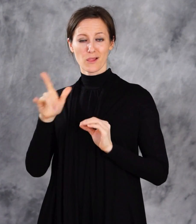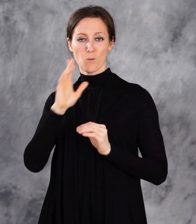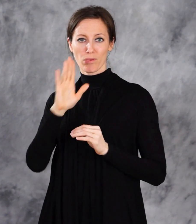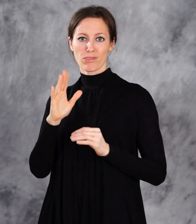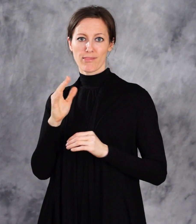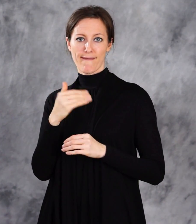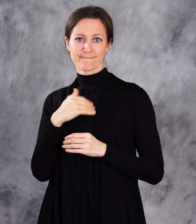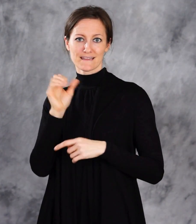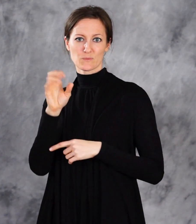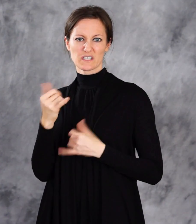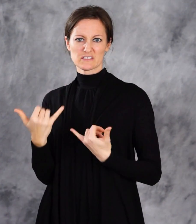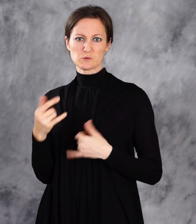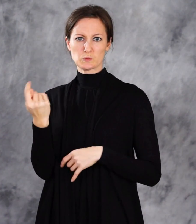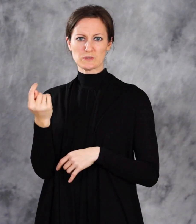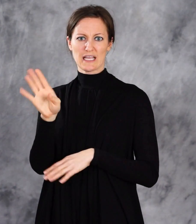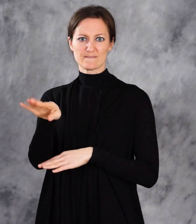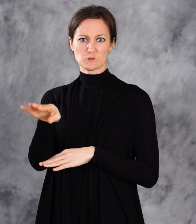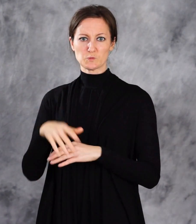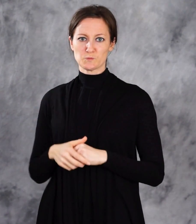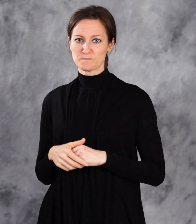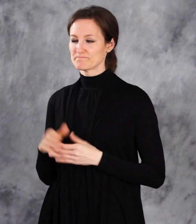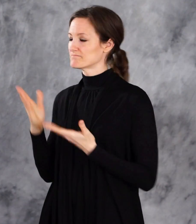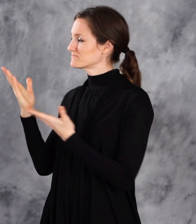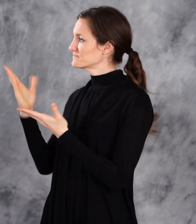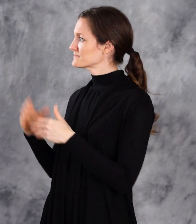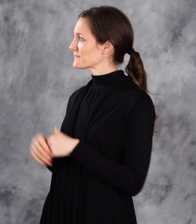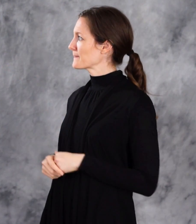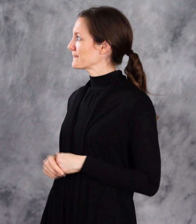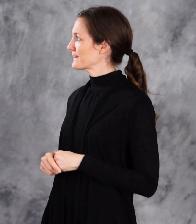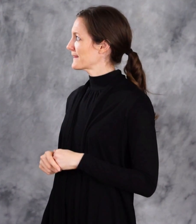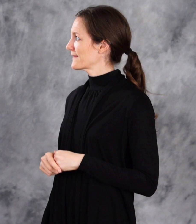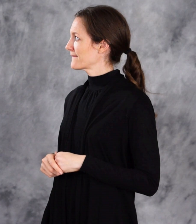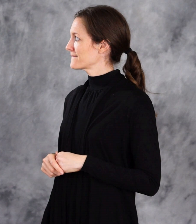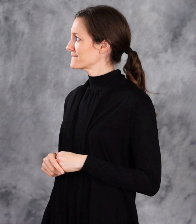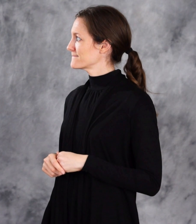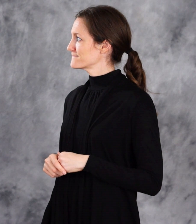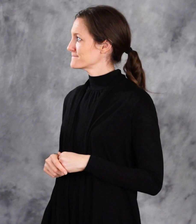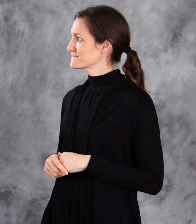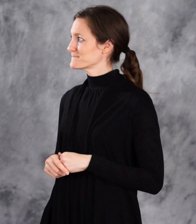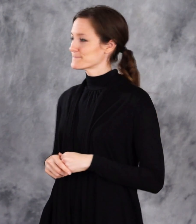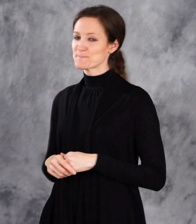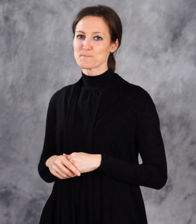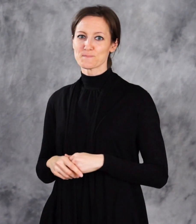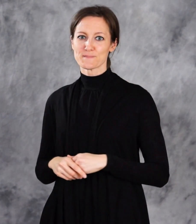have a hearing Tuesday afternoon: SF 2603 - Senate Judiciary Committee